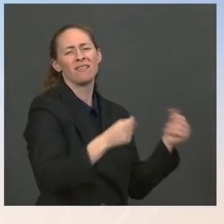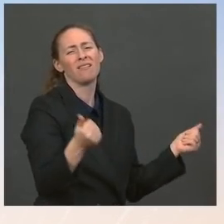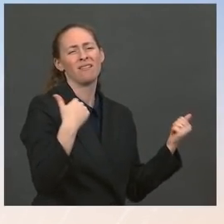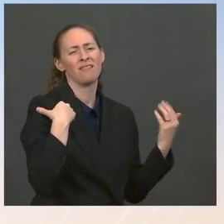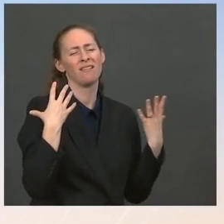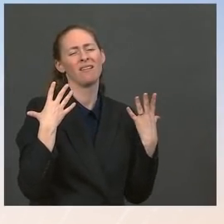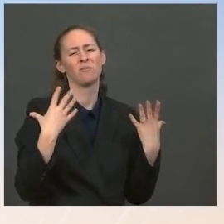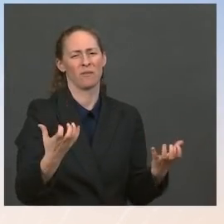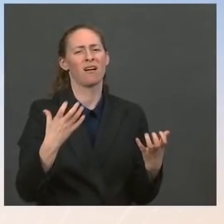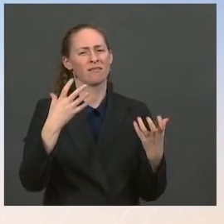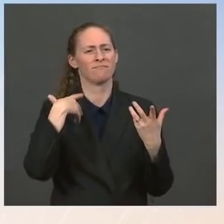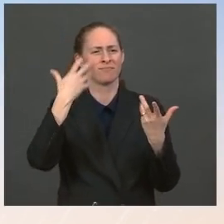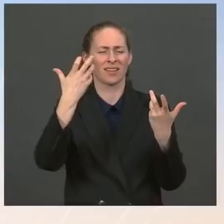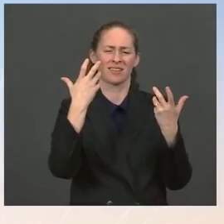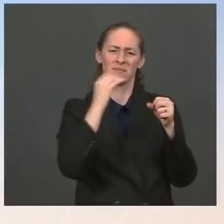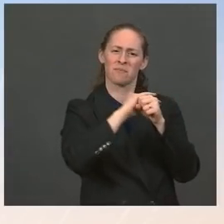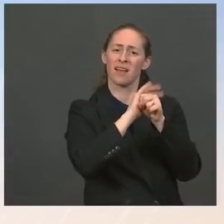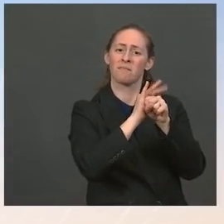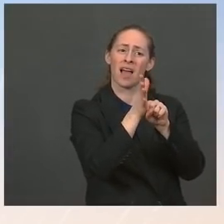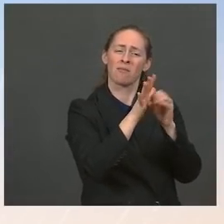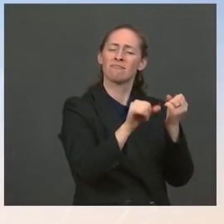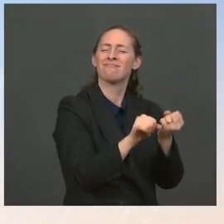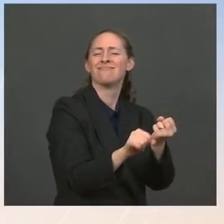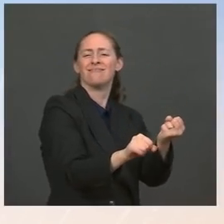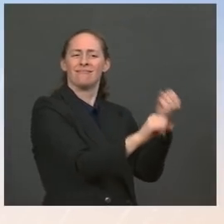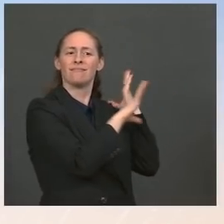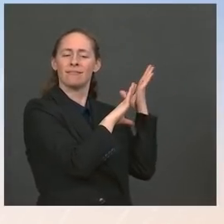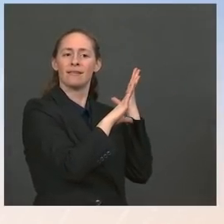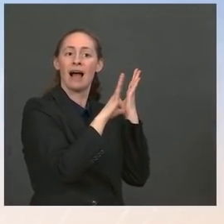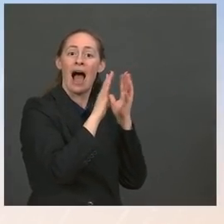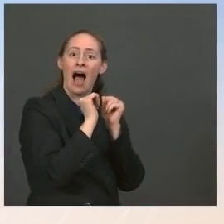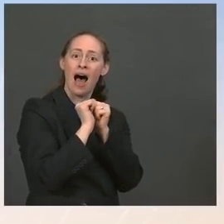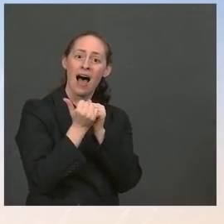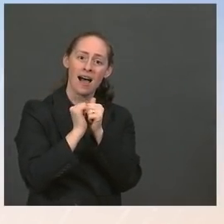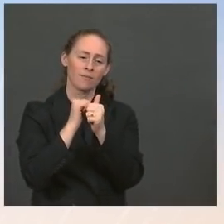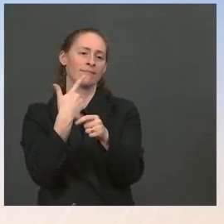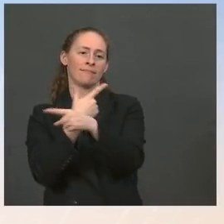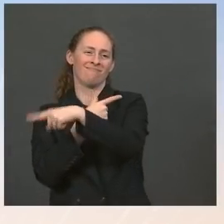and we know the way to do that is to get people vaccinated. So, people should not wait.